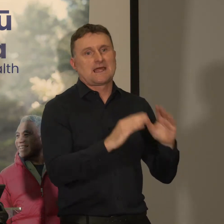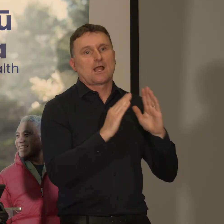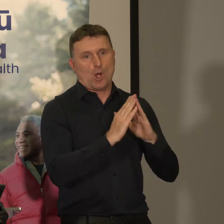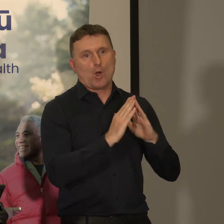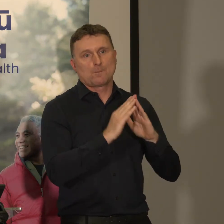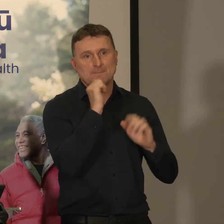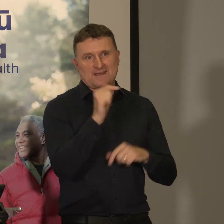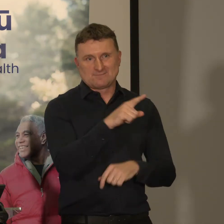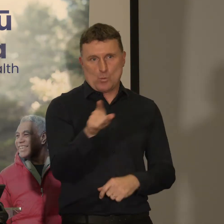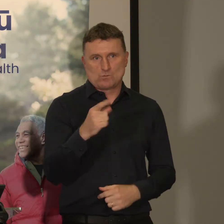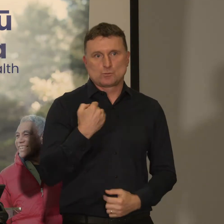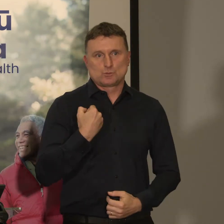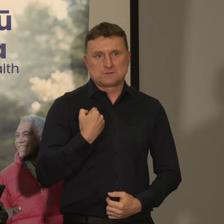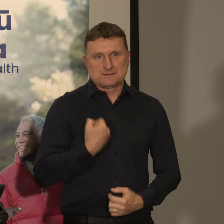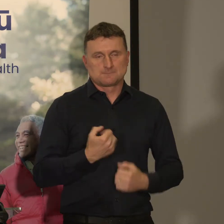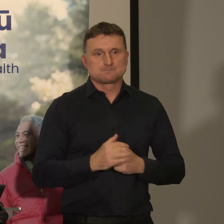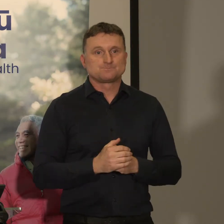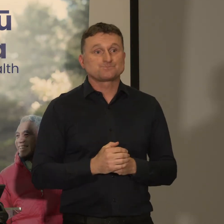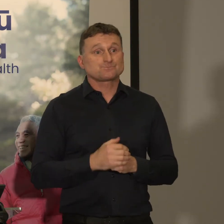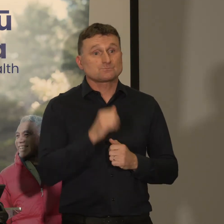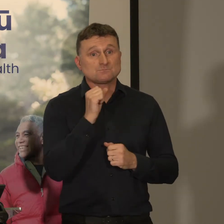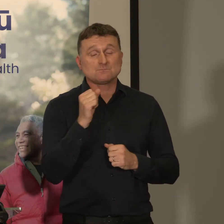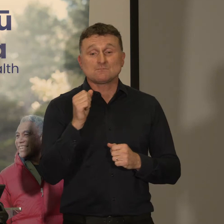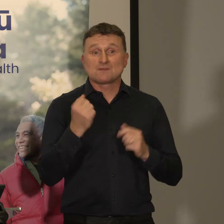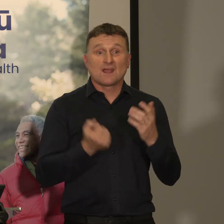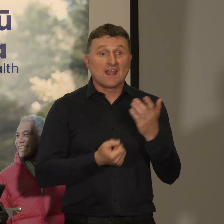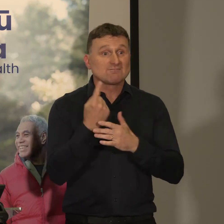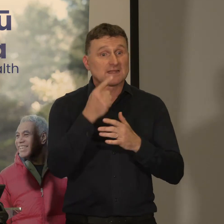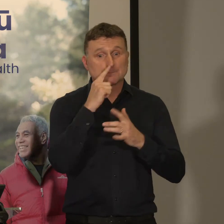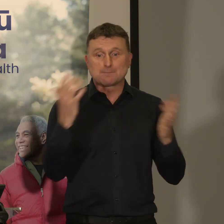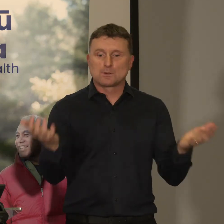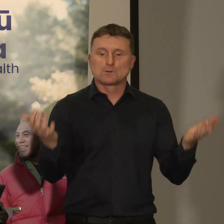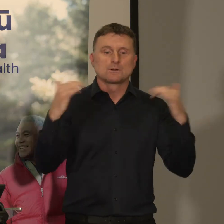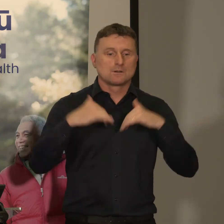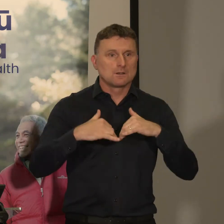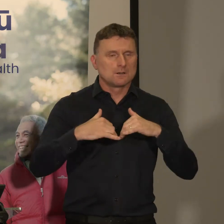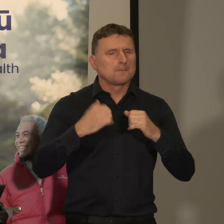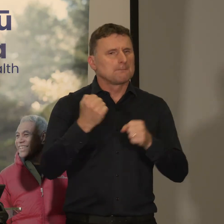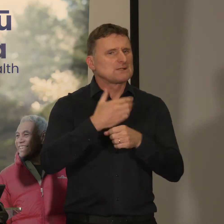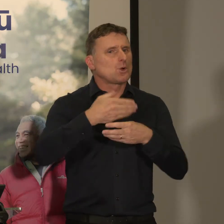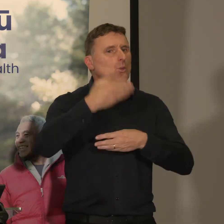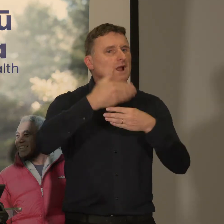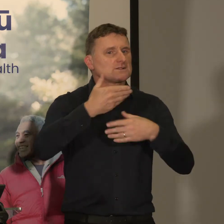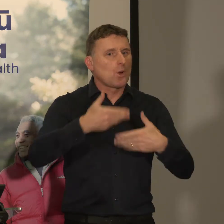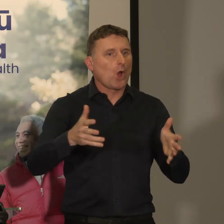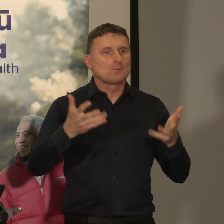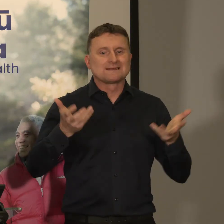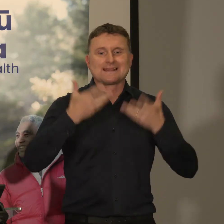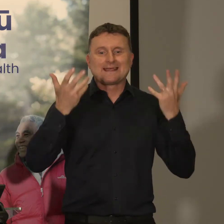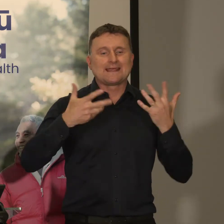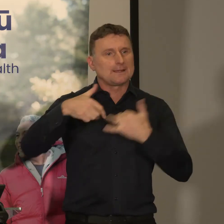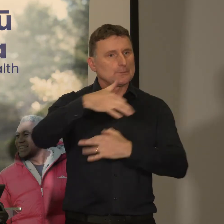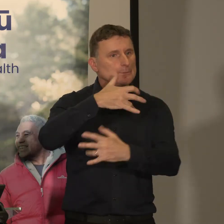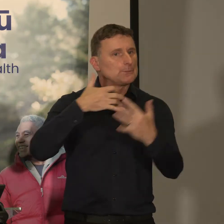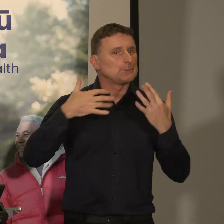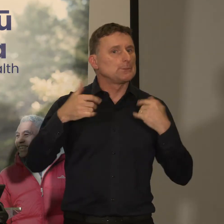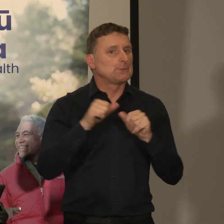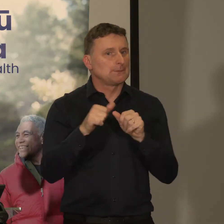if you are infected with COVID-19 to prevent transmission to others. Be posting events, open windows